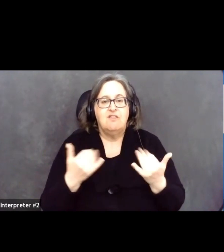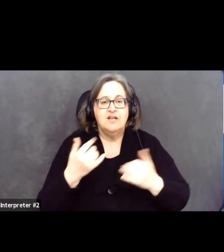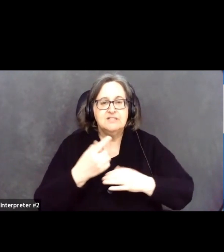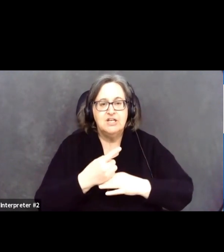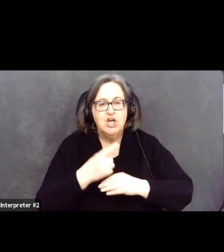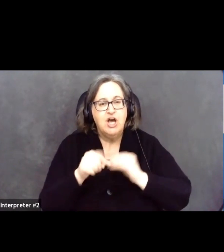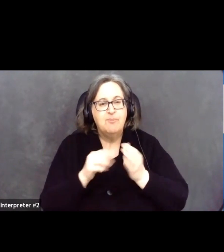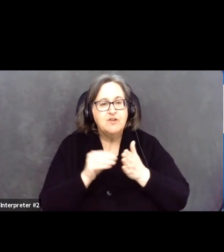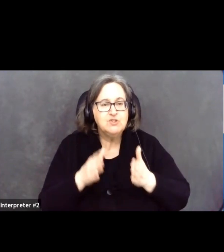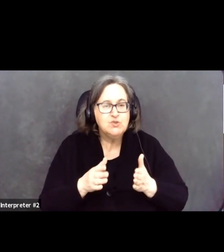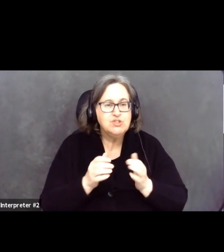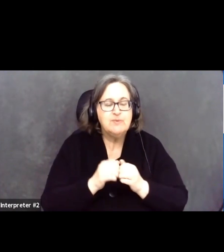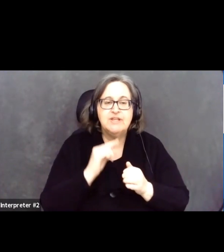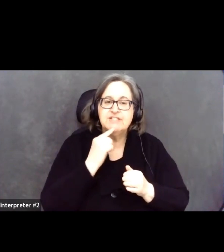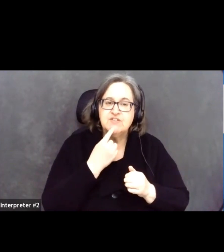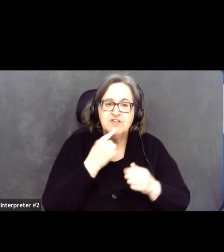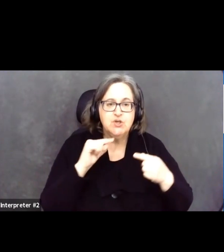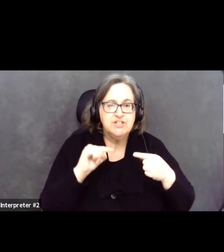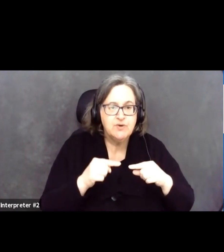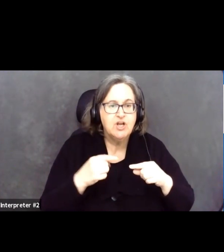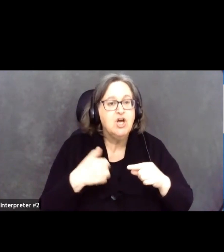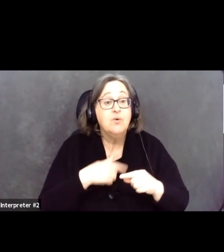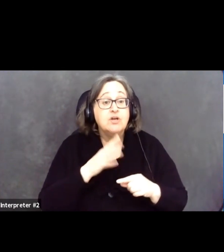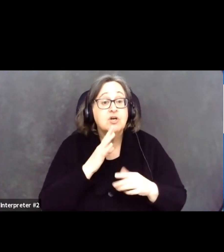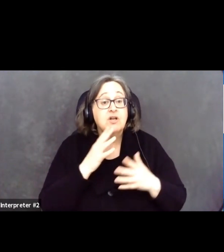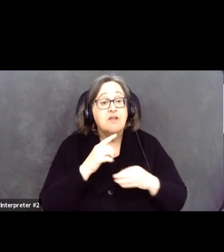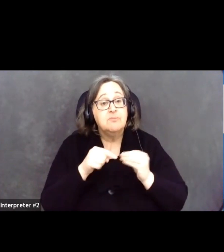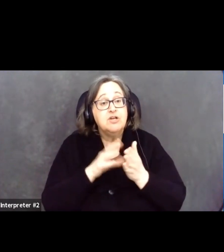students with severe injury. We've talked about students with concussion.